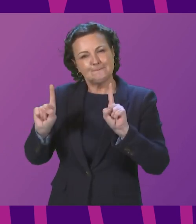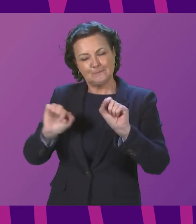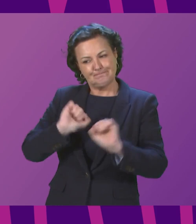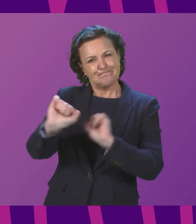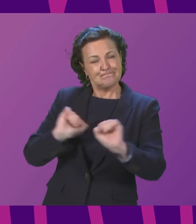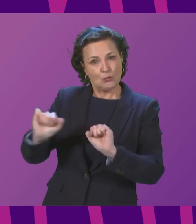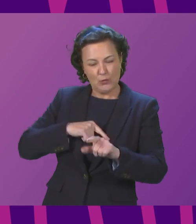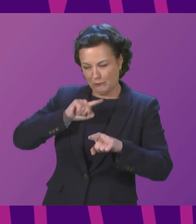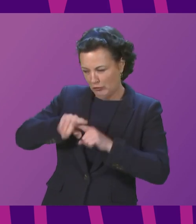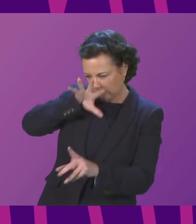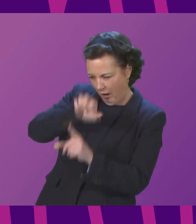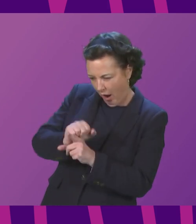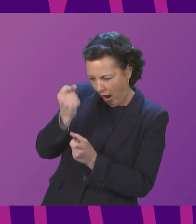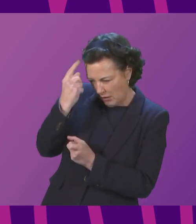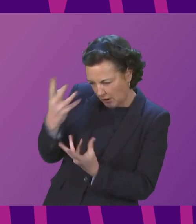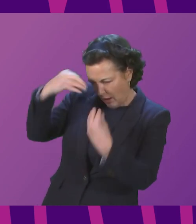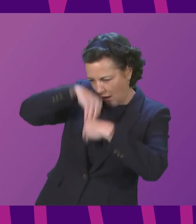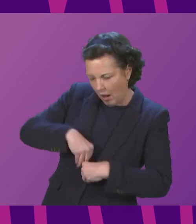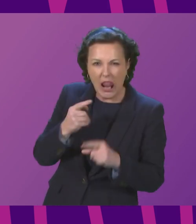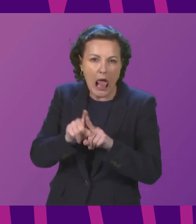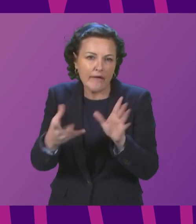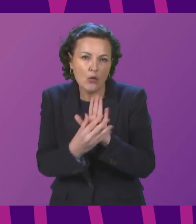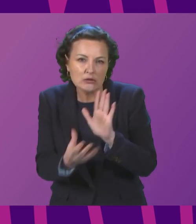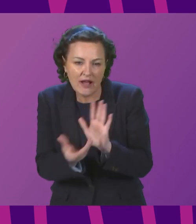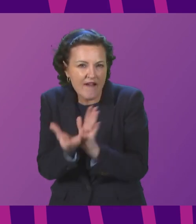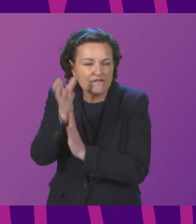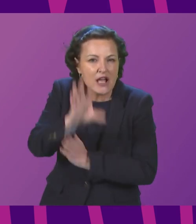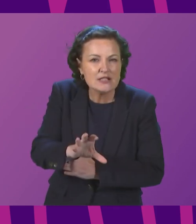earlier. For example, we have made investments in waste-water sampling and genomic sequencing.